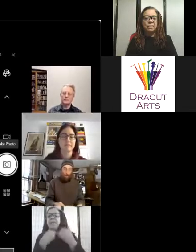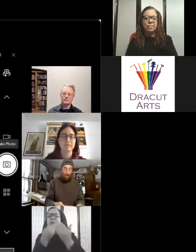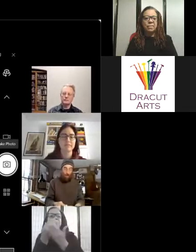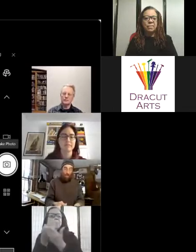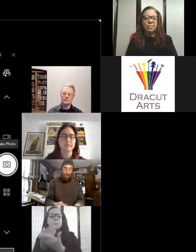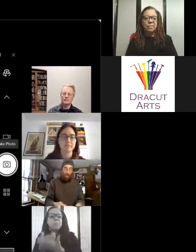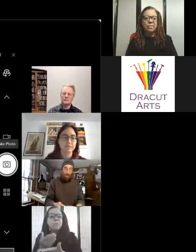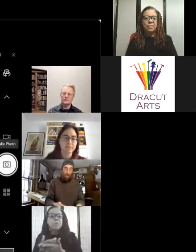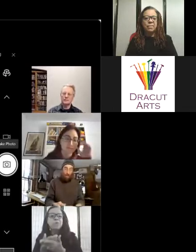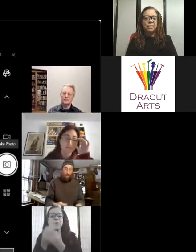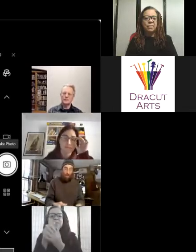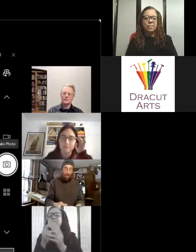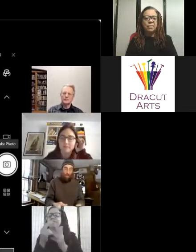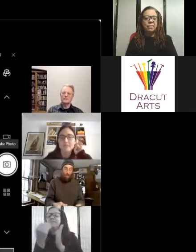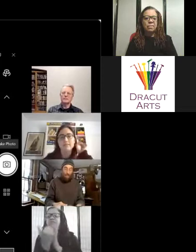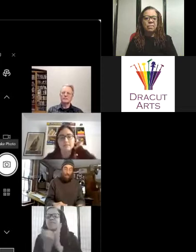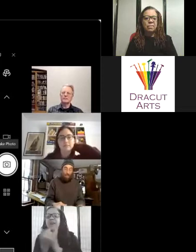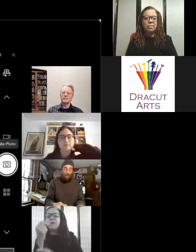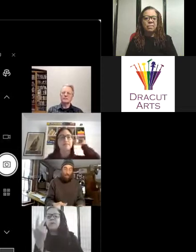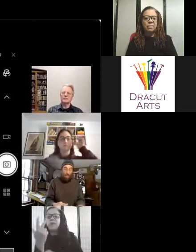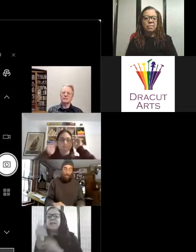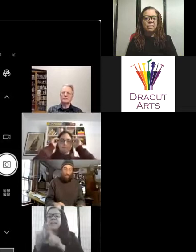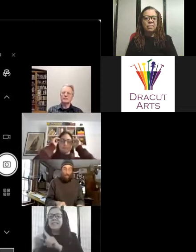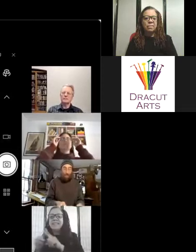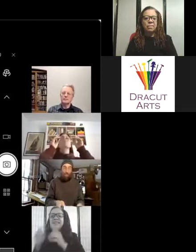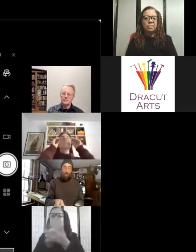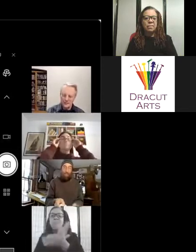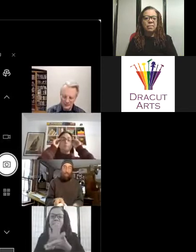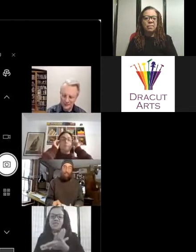where I'm testing out different pages. And I'll show you. I'm this--